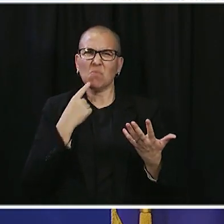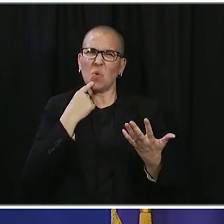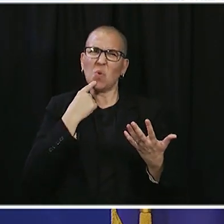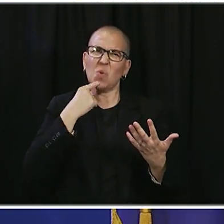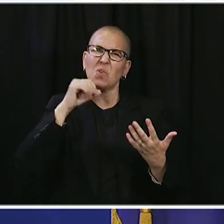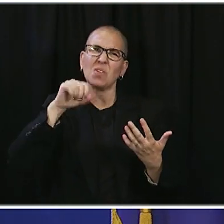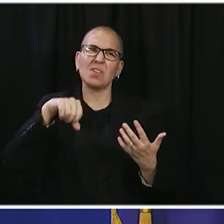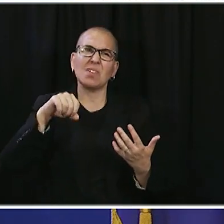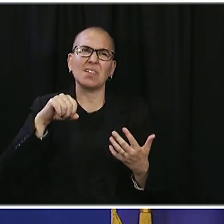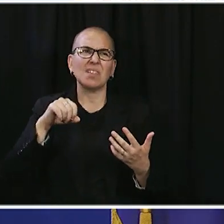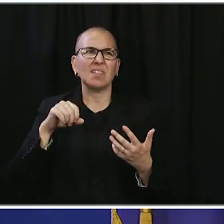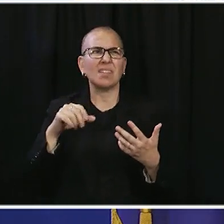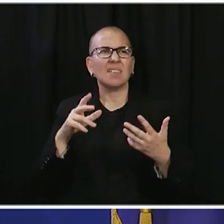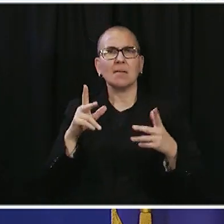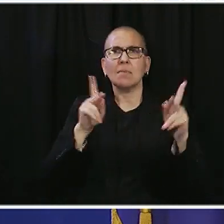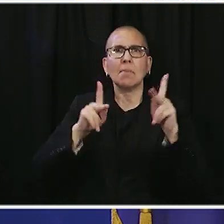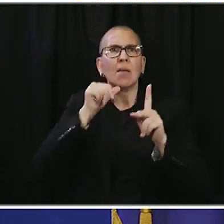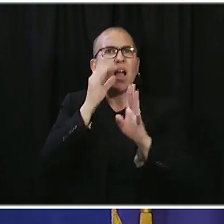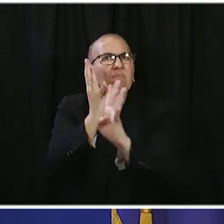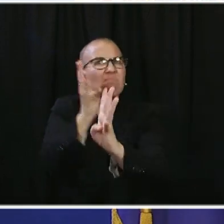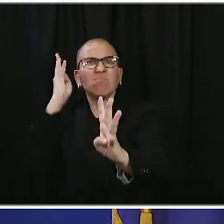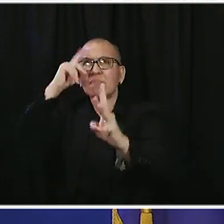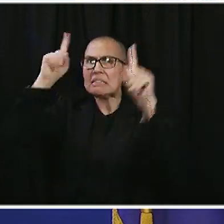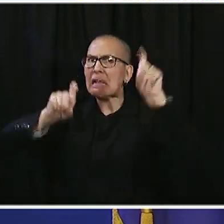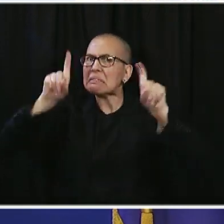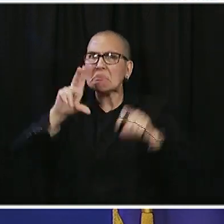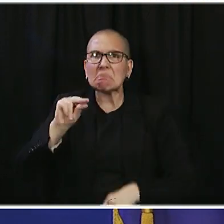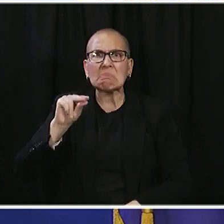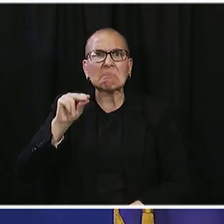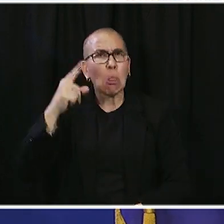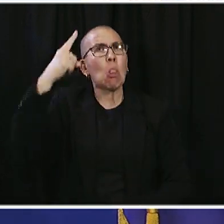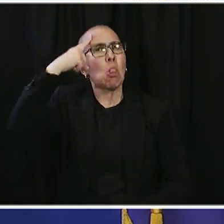DISAPPOINTED THAT THERE'S NOT BEEN MORE DEMAND INCOMING TO THE CLINICS AND THE SITES THAT HAVE BEEN AND CREATED.